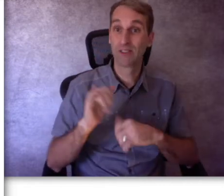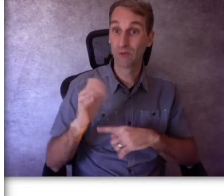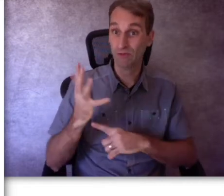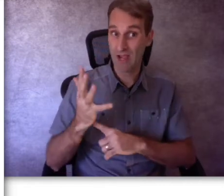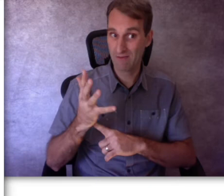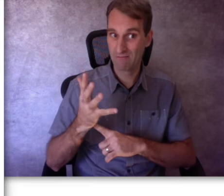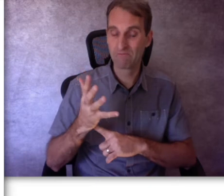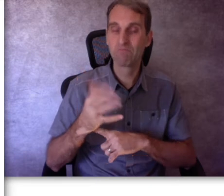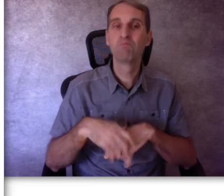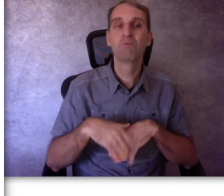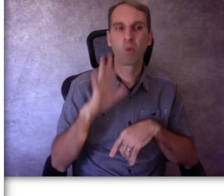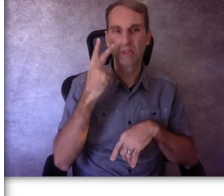Now, I’m going to start with Issue No. 5.